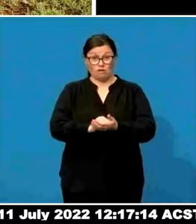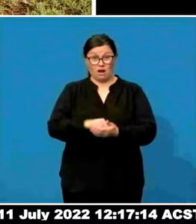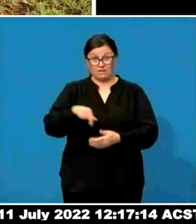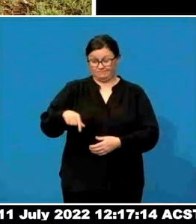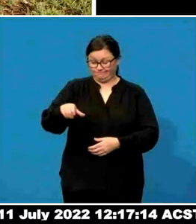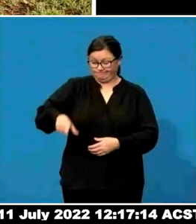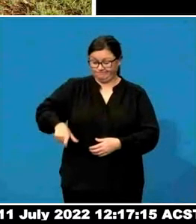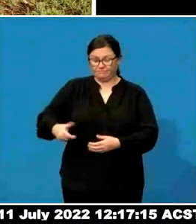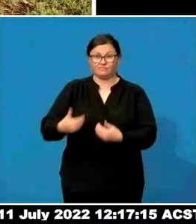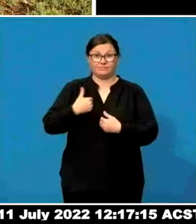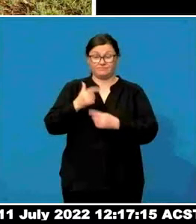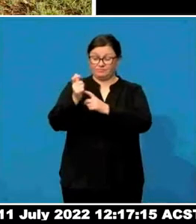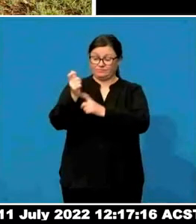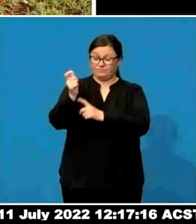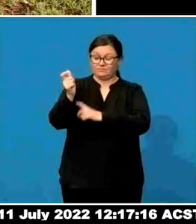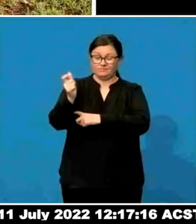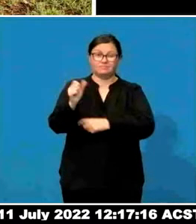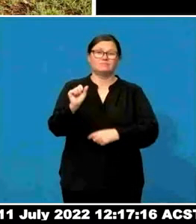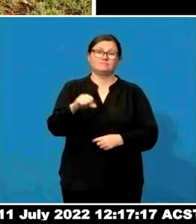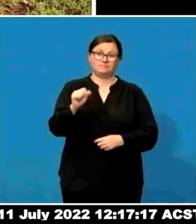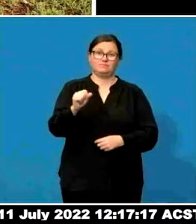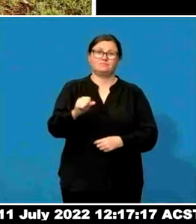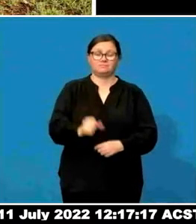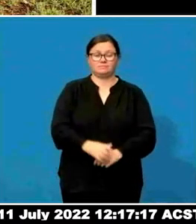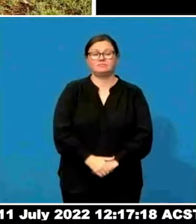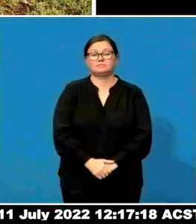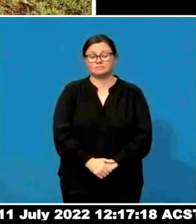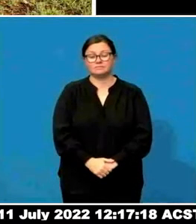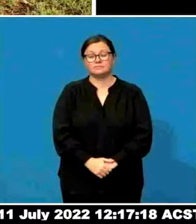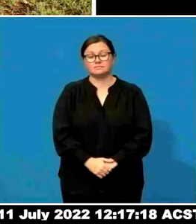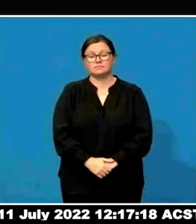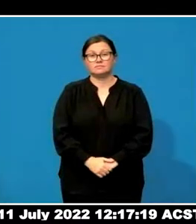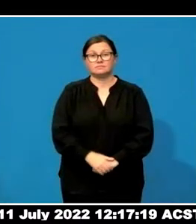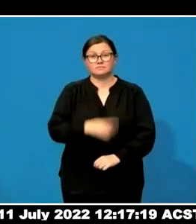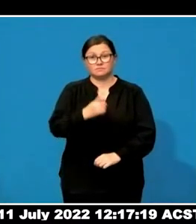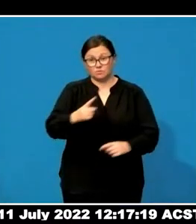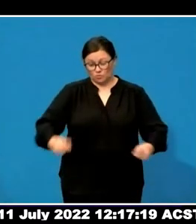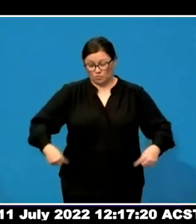Thank you, operator. How long has your wheelchair been like that for? A long time?